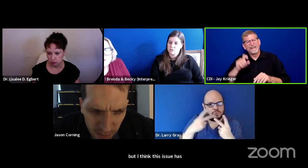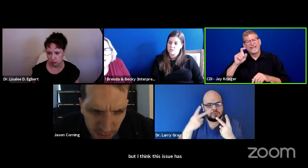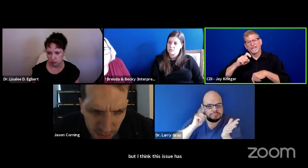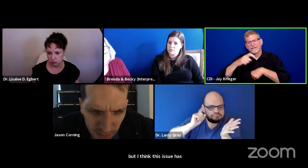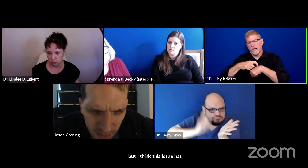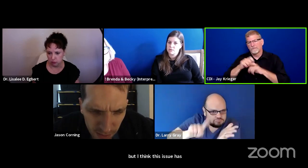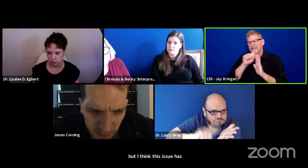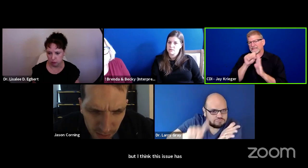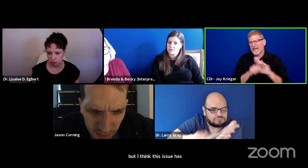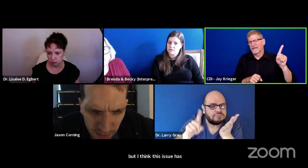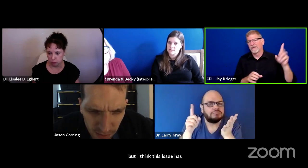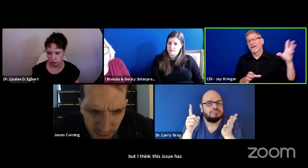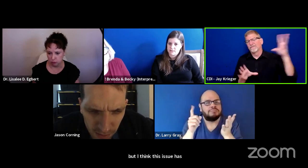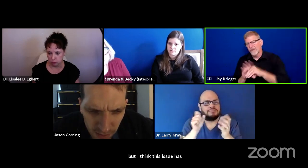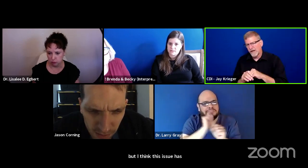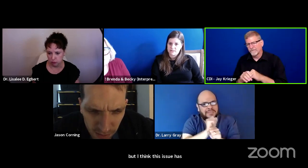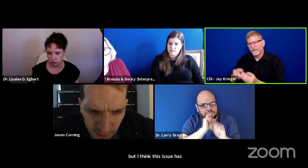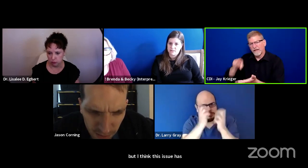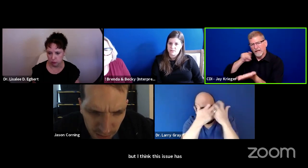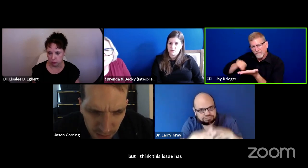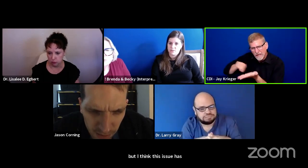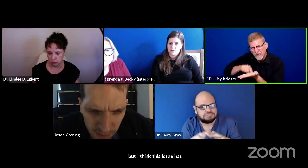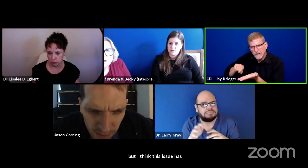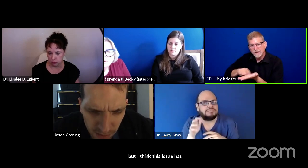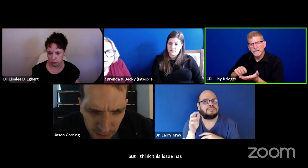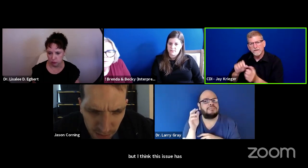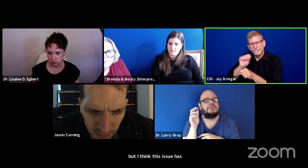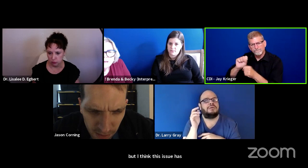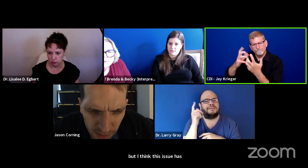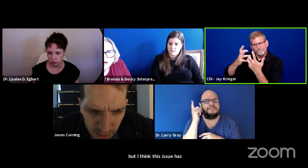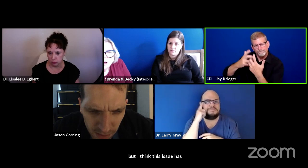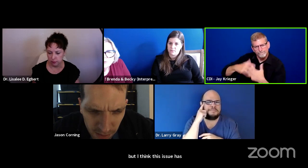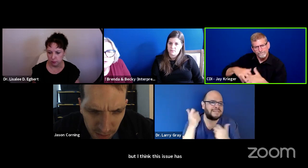that no one from the outside is able to be involved.